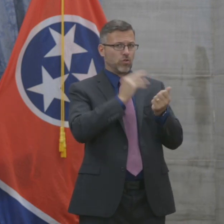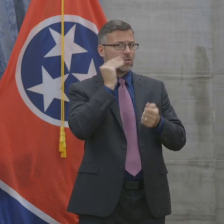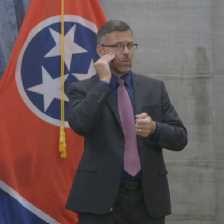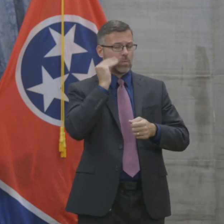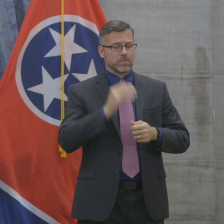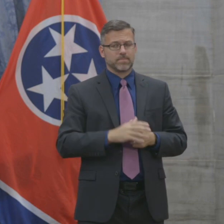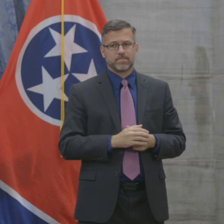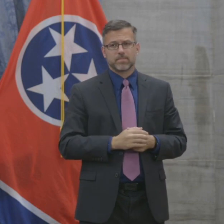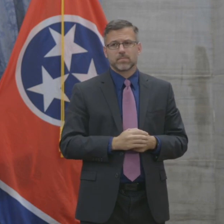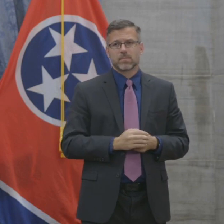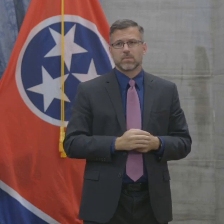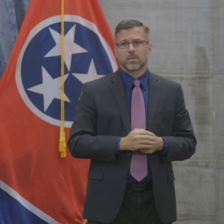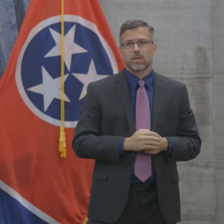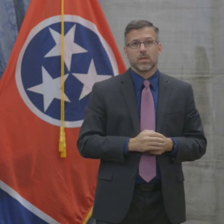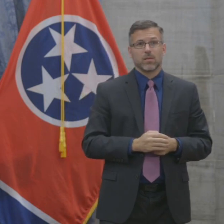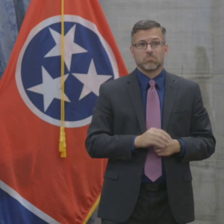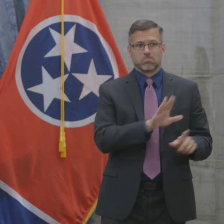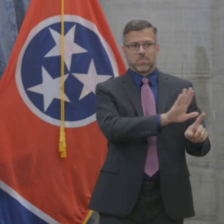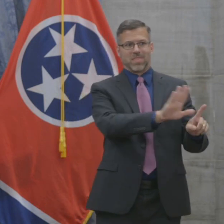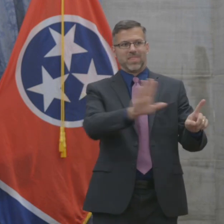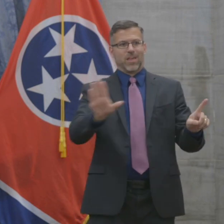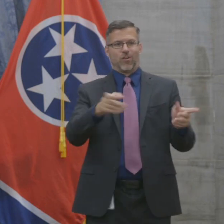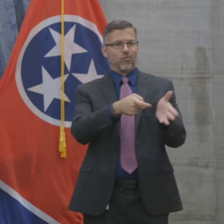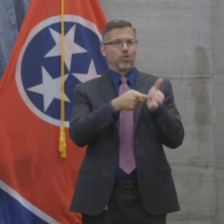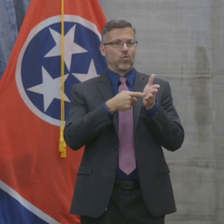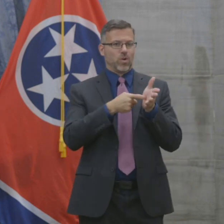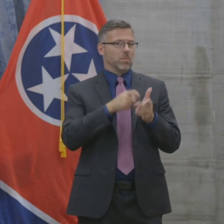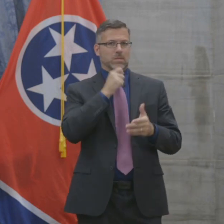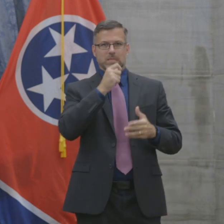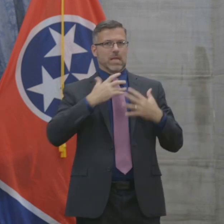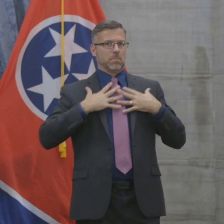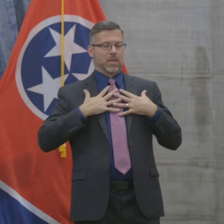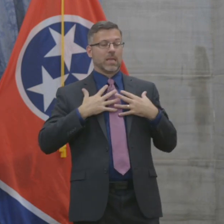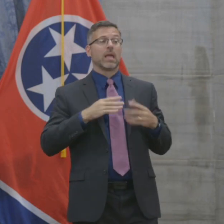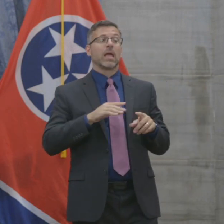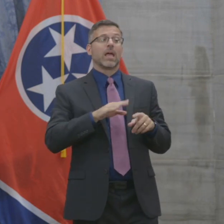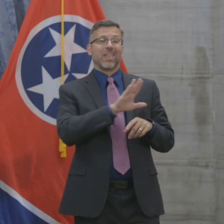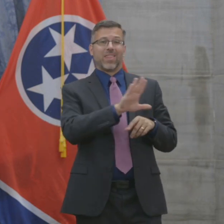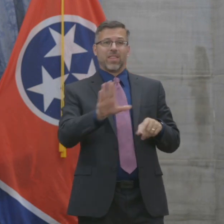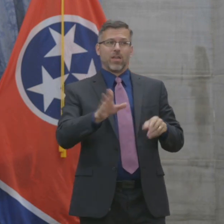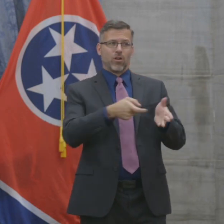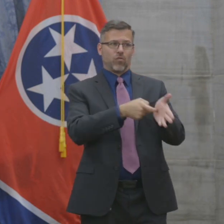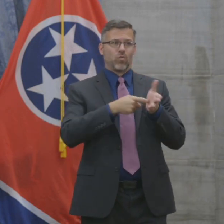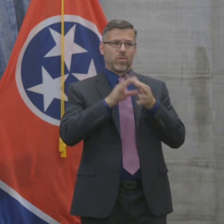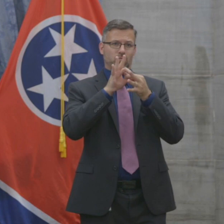you may want to comment on this, Dr. Piercey, I've asked the department to give me a recommendation and that -- that